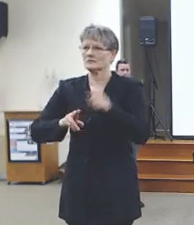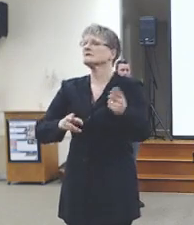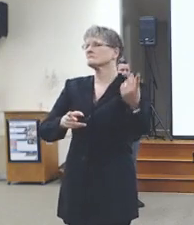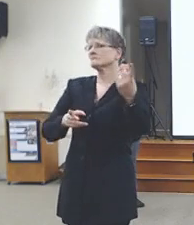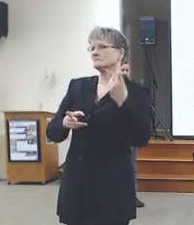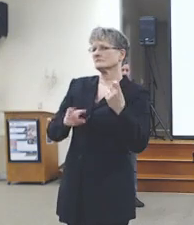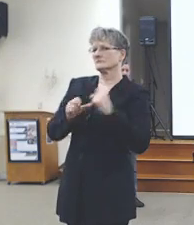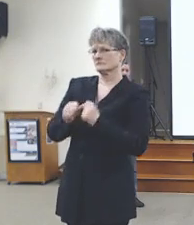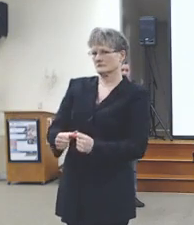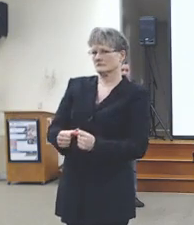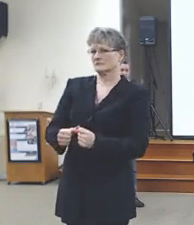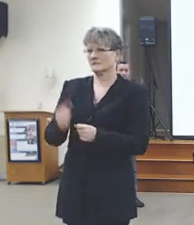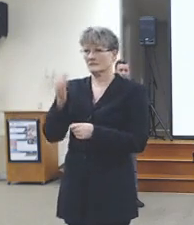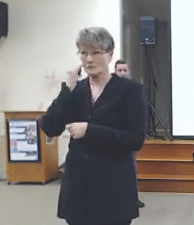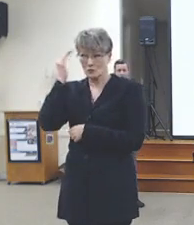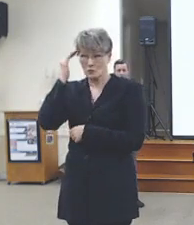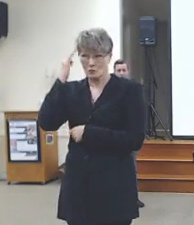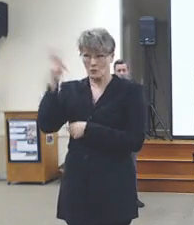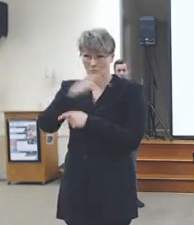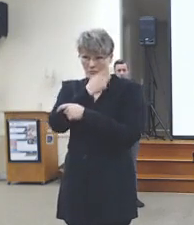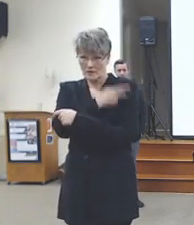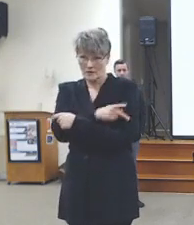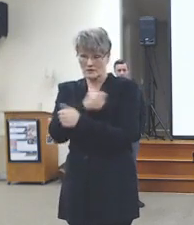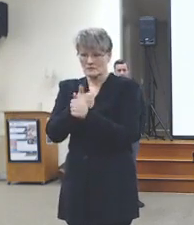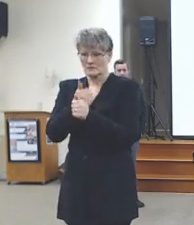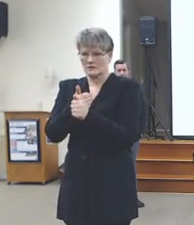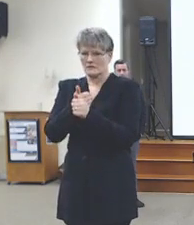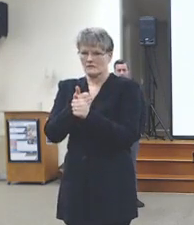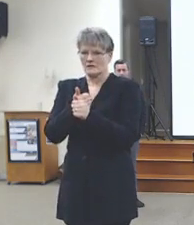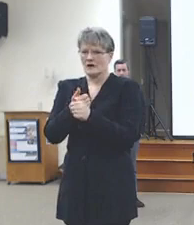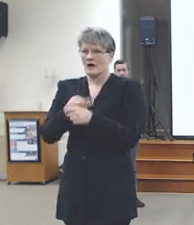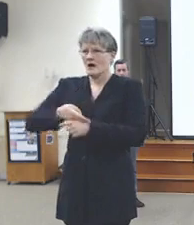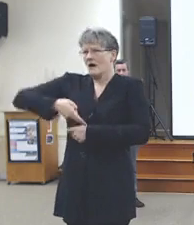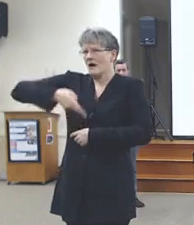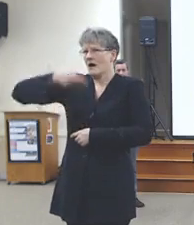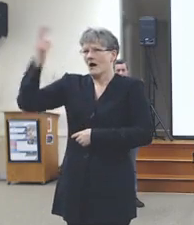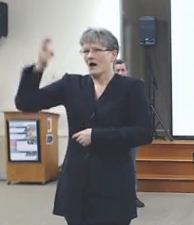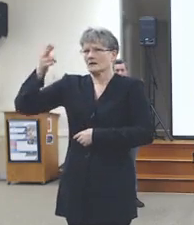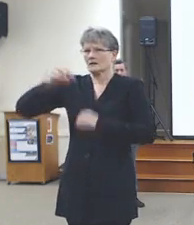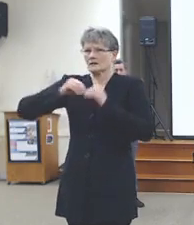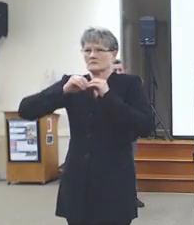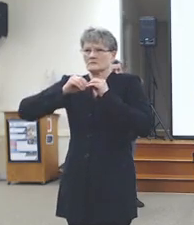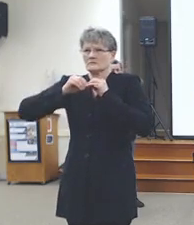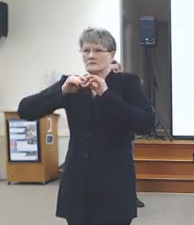were the they're very contagious point, If you knew that she spent some time in